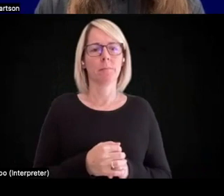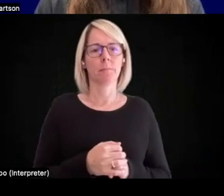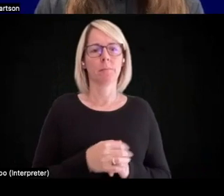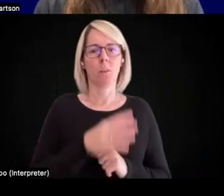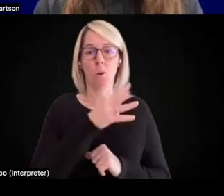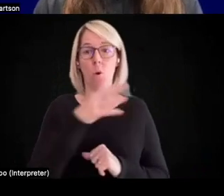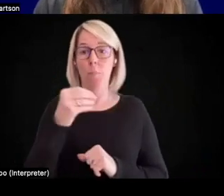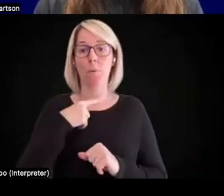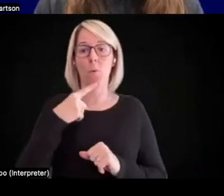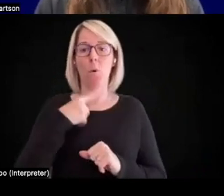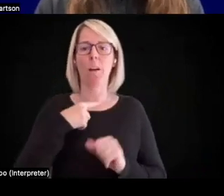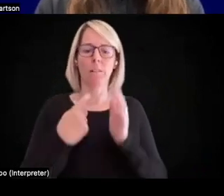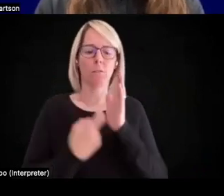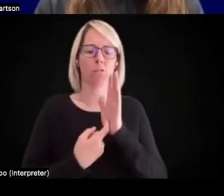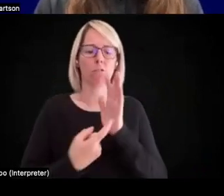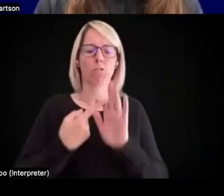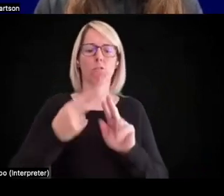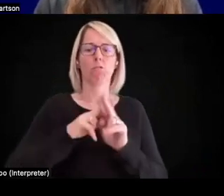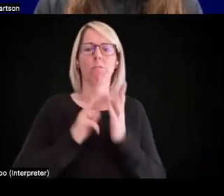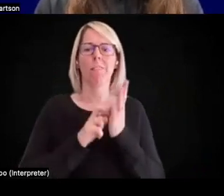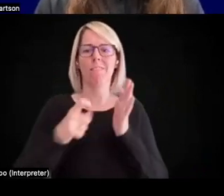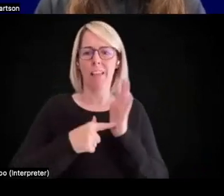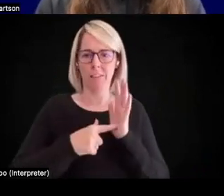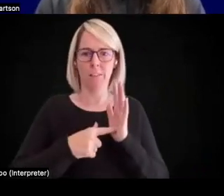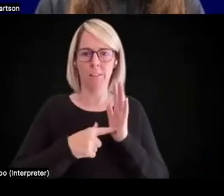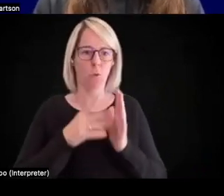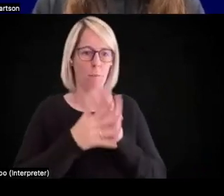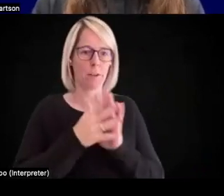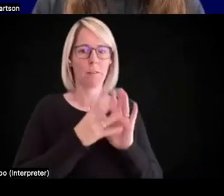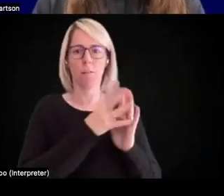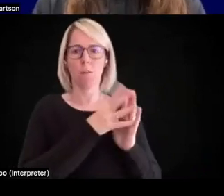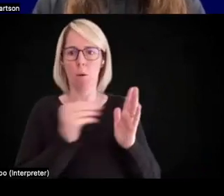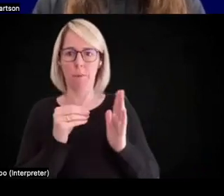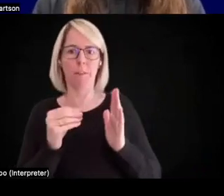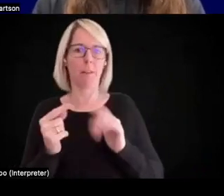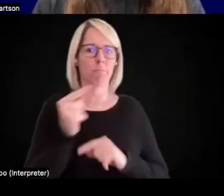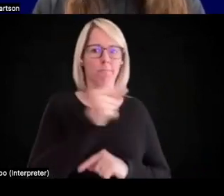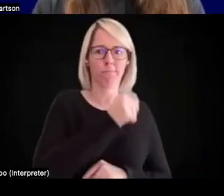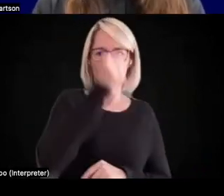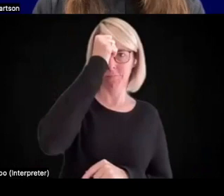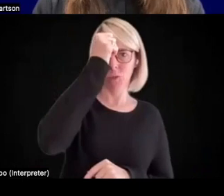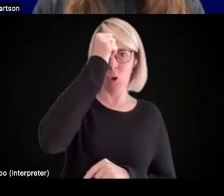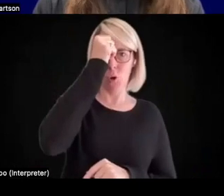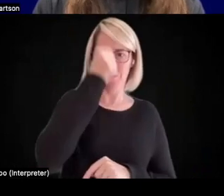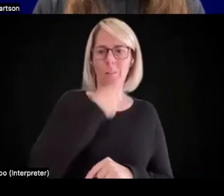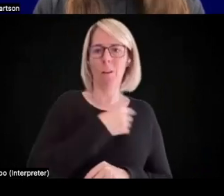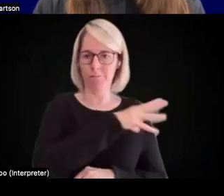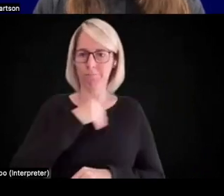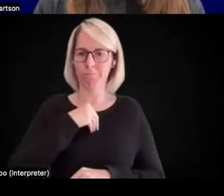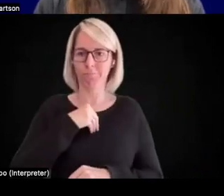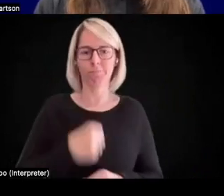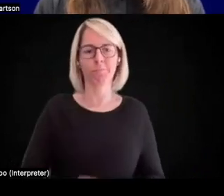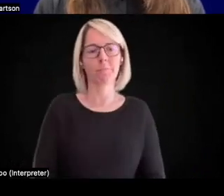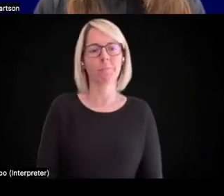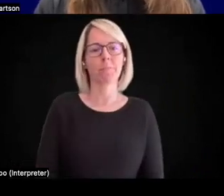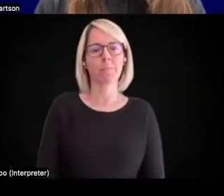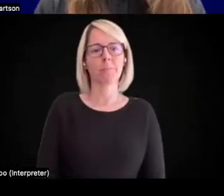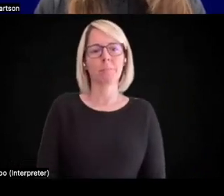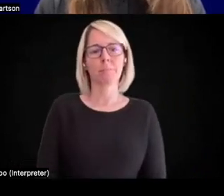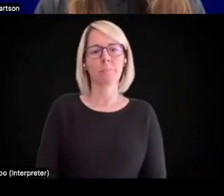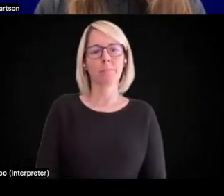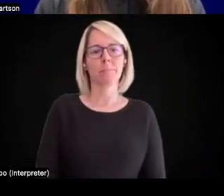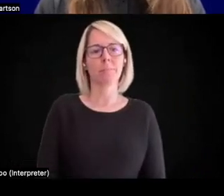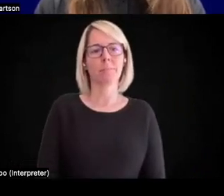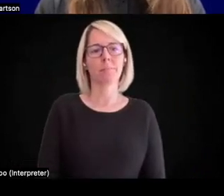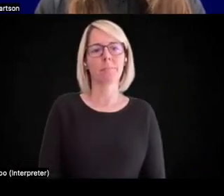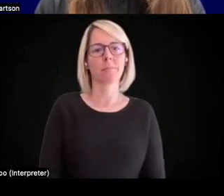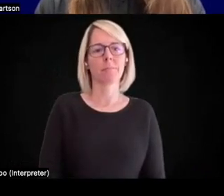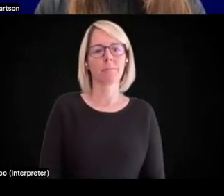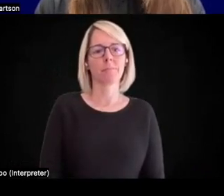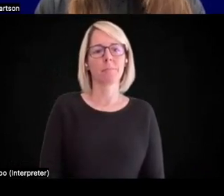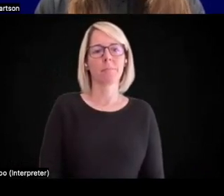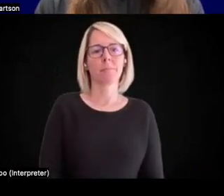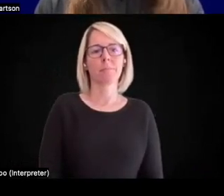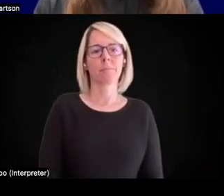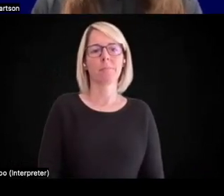we're getting further apart, depends on who’s doing what. Then she starts the leg tapping. When